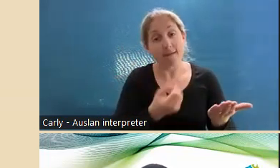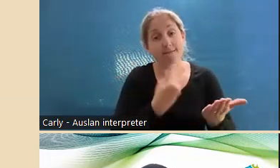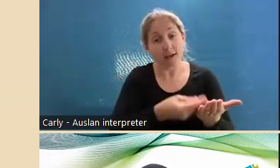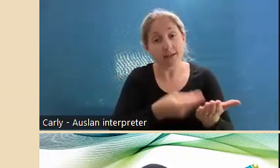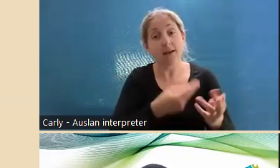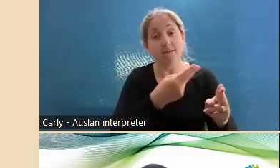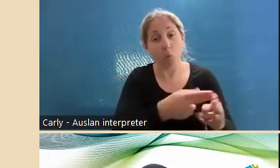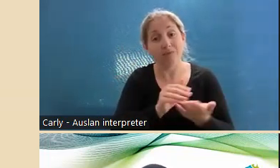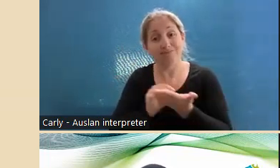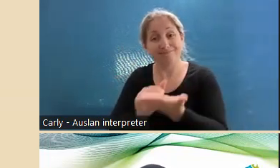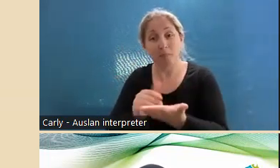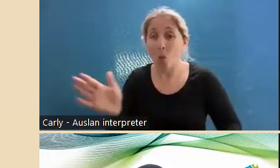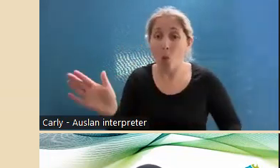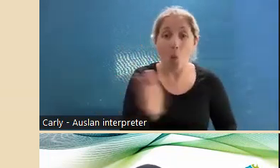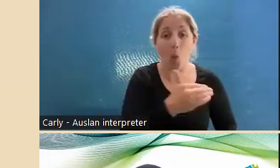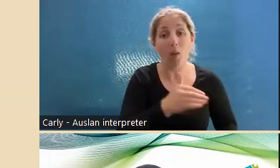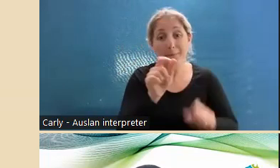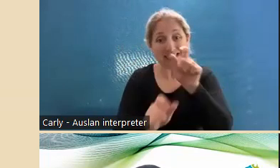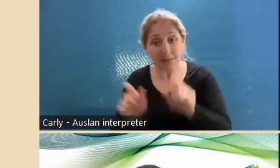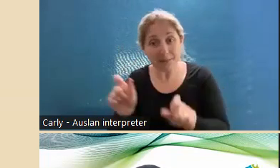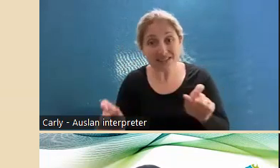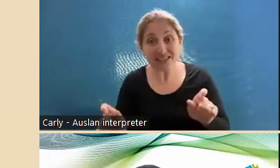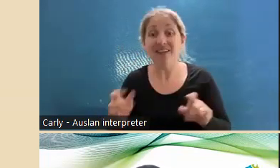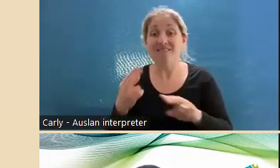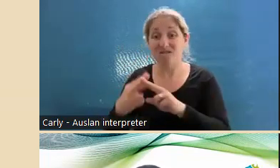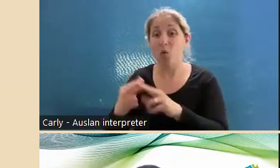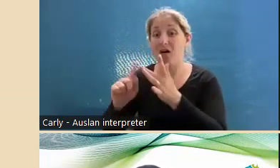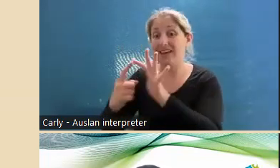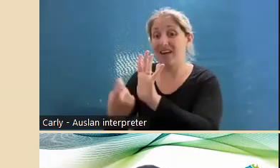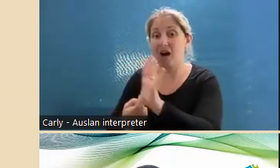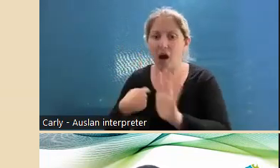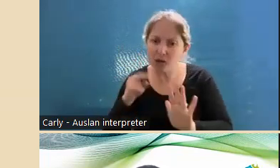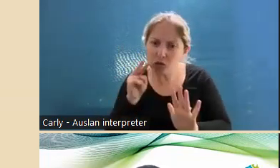and I saw a comment in the chat box about providing a list.